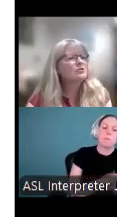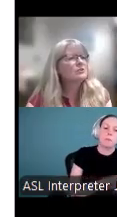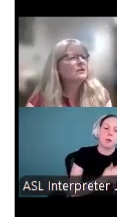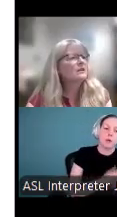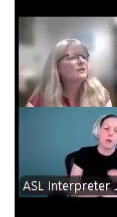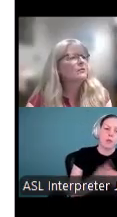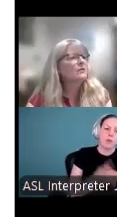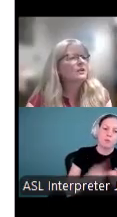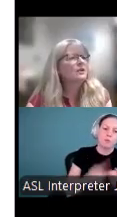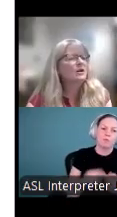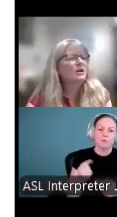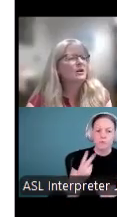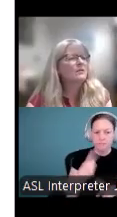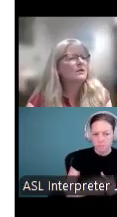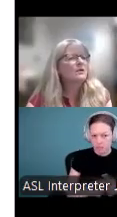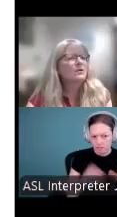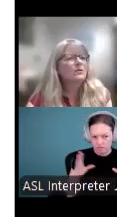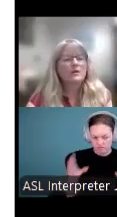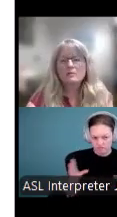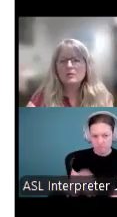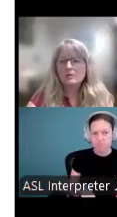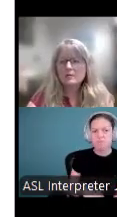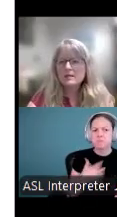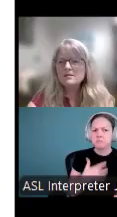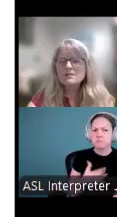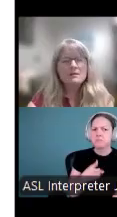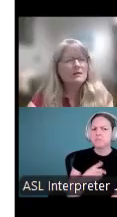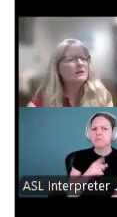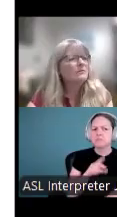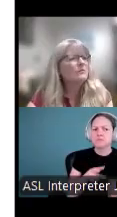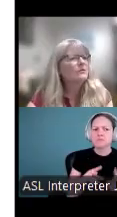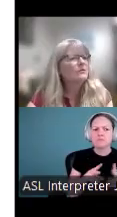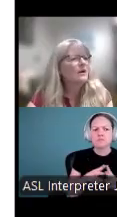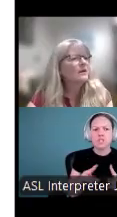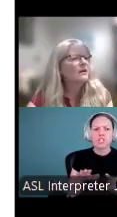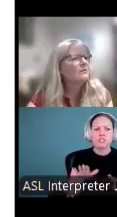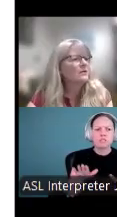initially they really calm with movement, with rocking,